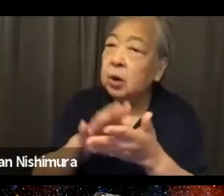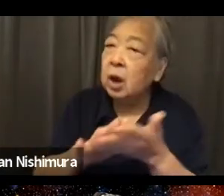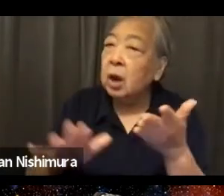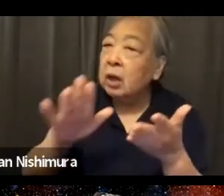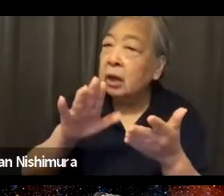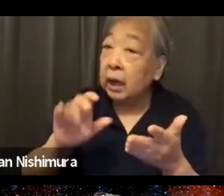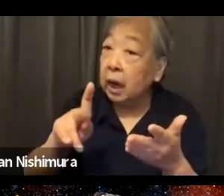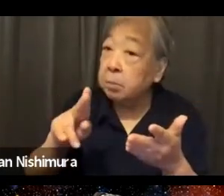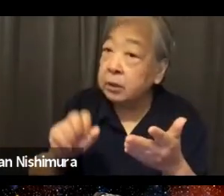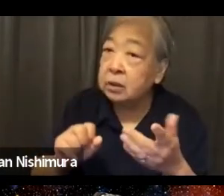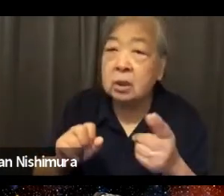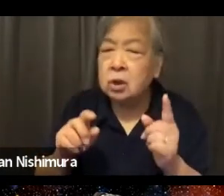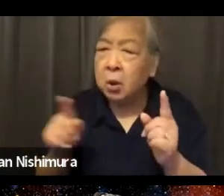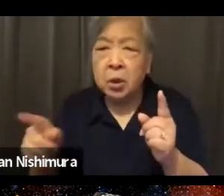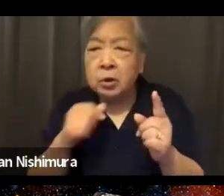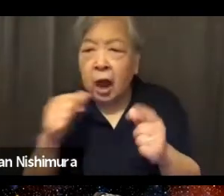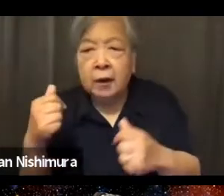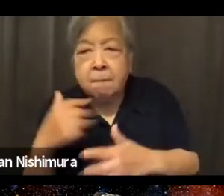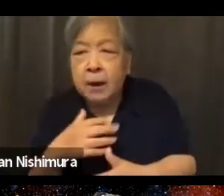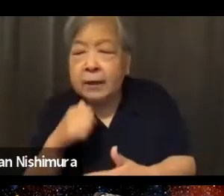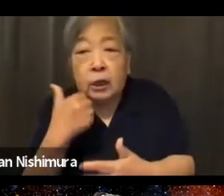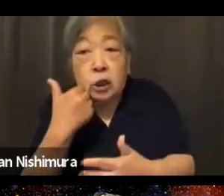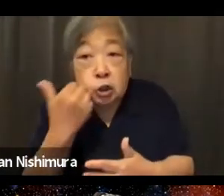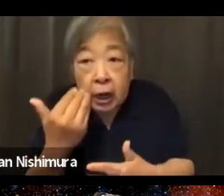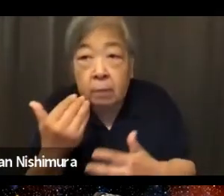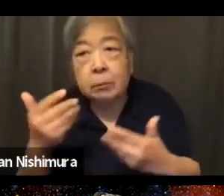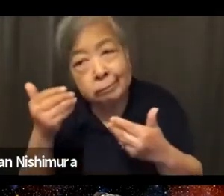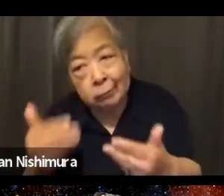ashamed of asking for help or asking for any kind of support.